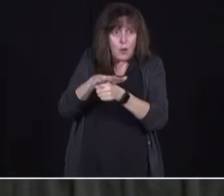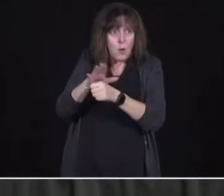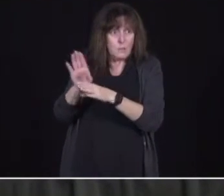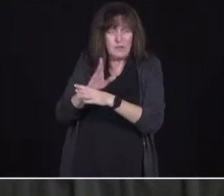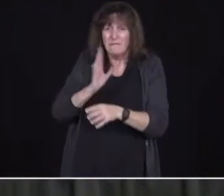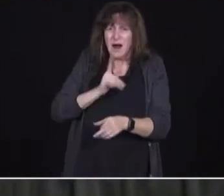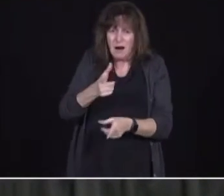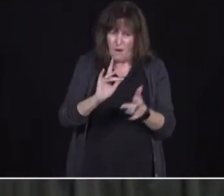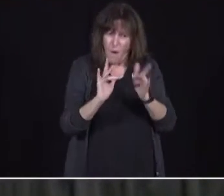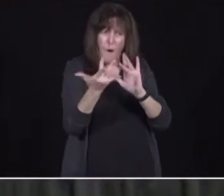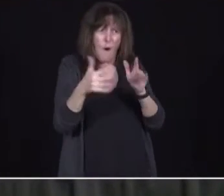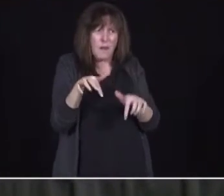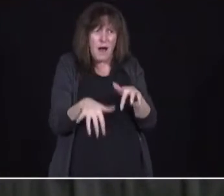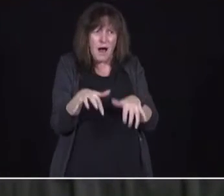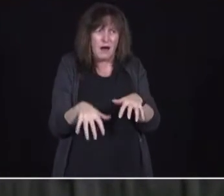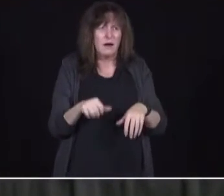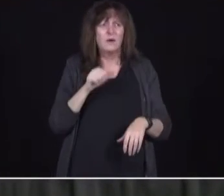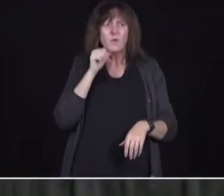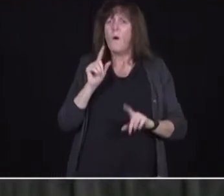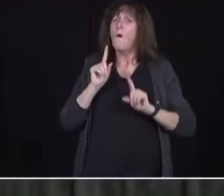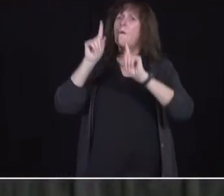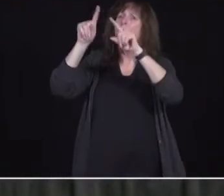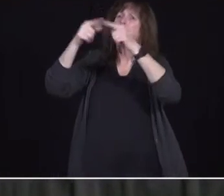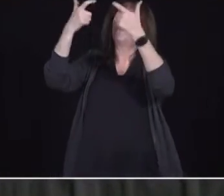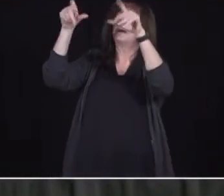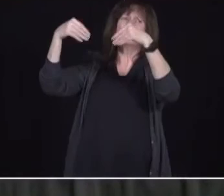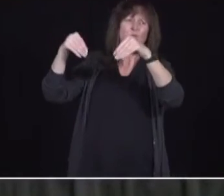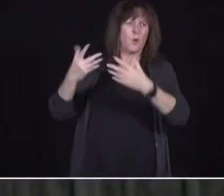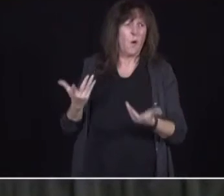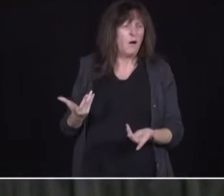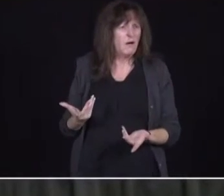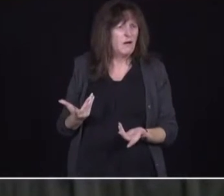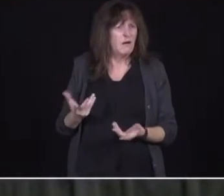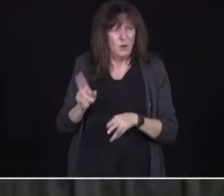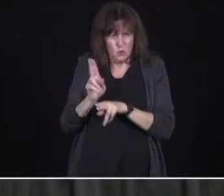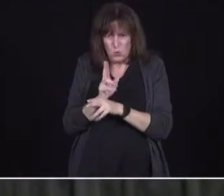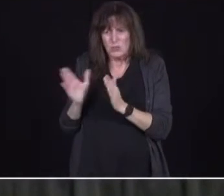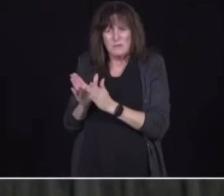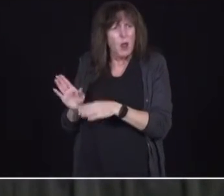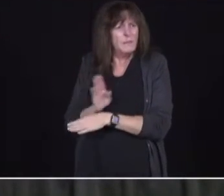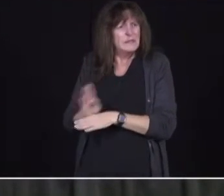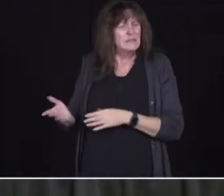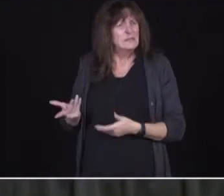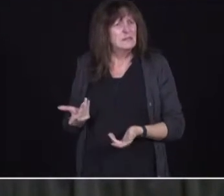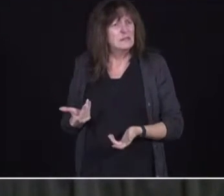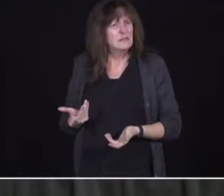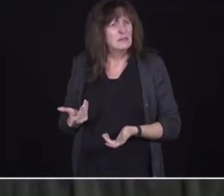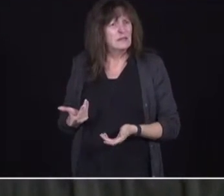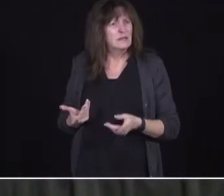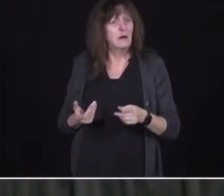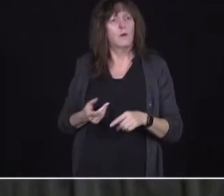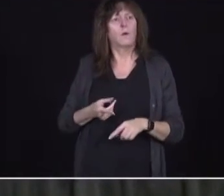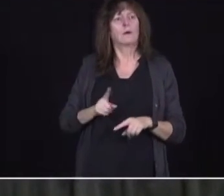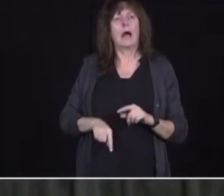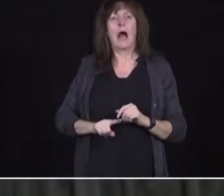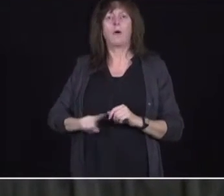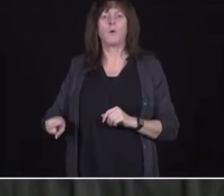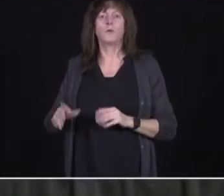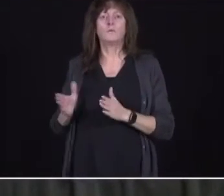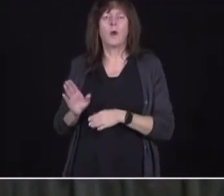government. If you want to help your businesses go online. No one is stopping anyone from going online.